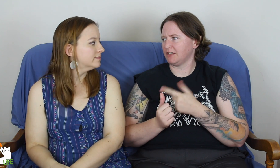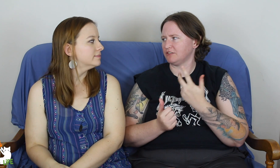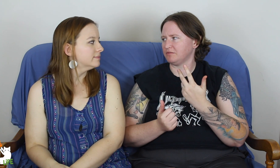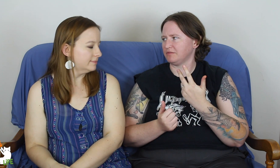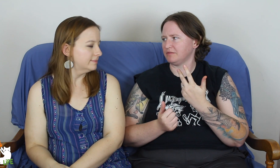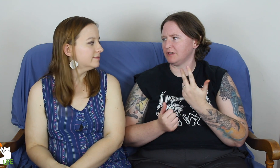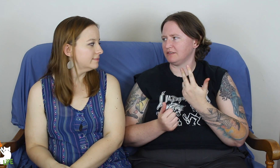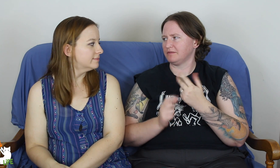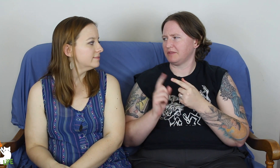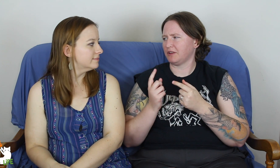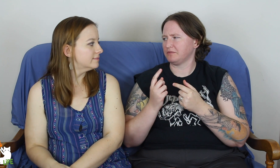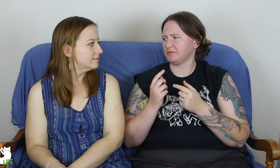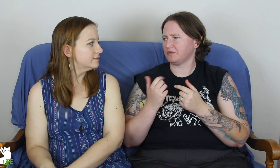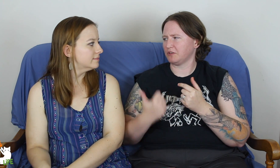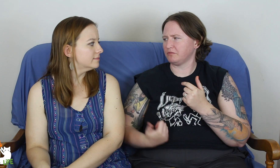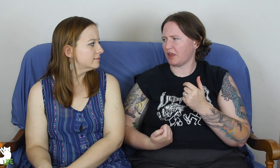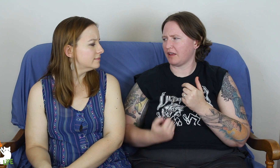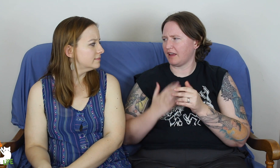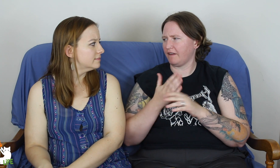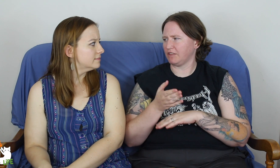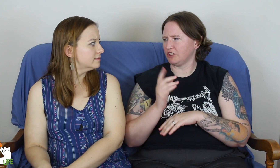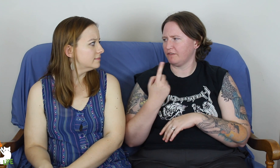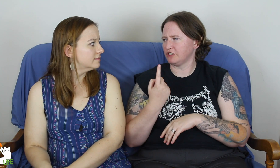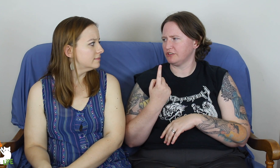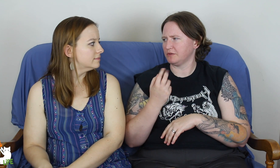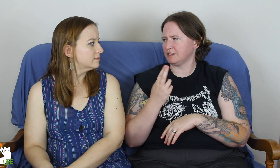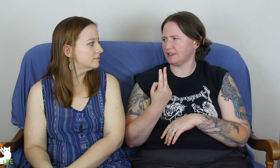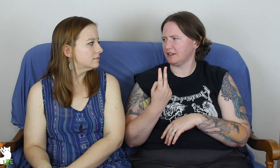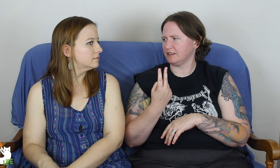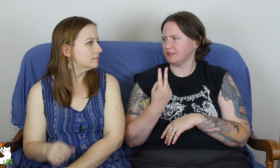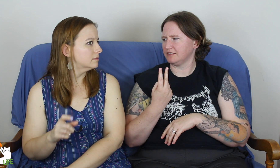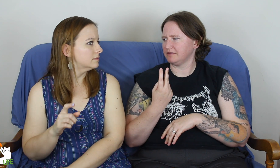[JE] The first three... but then we had the trigger after the first, or was that the second?